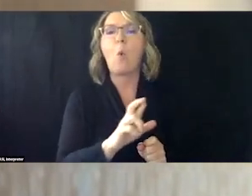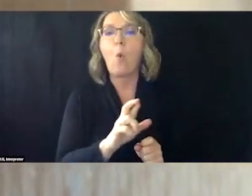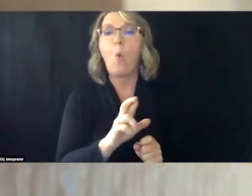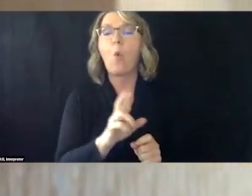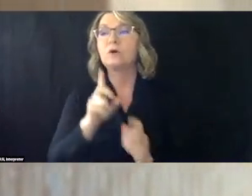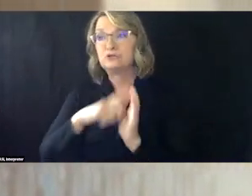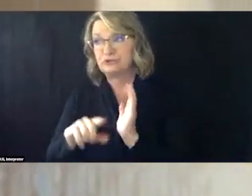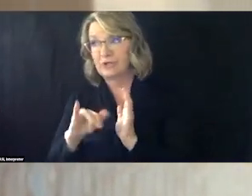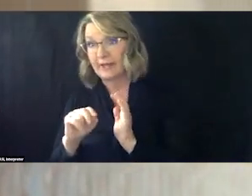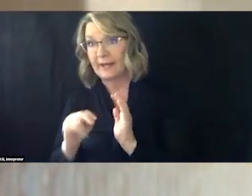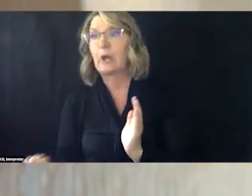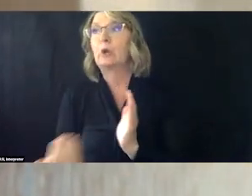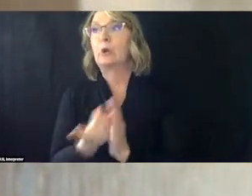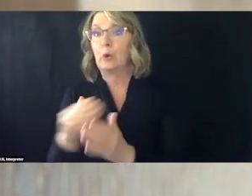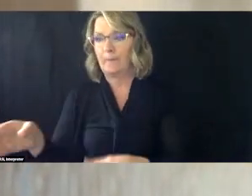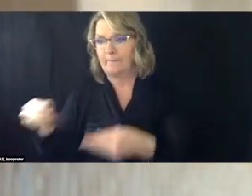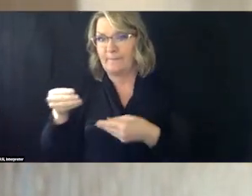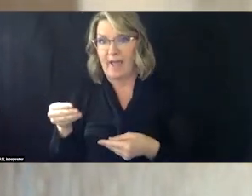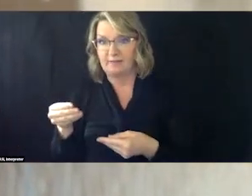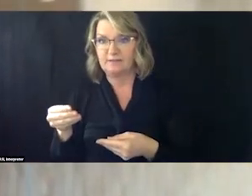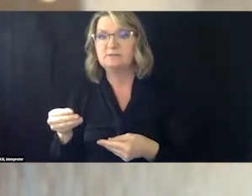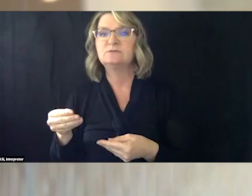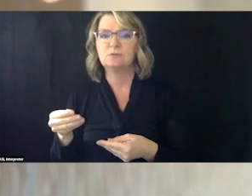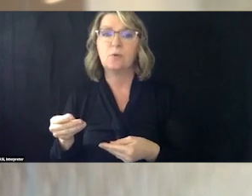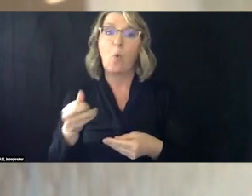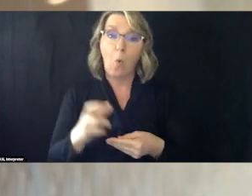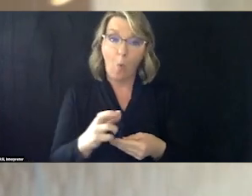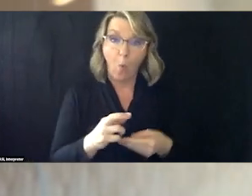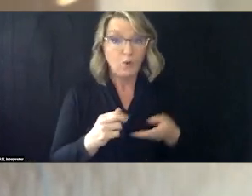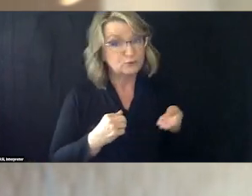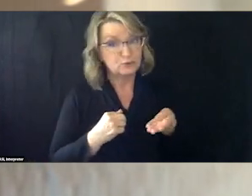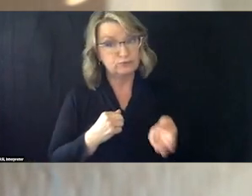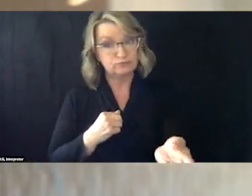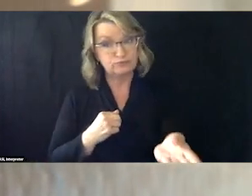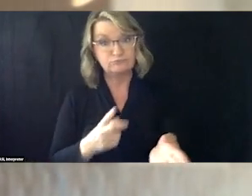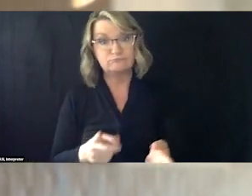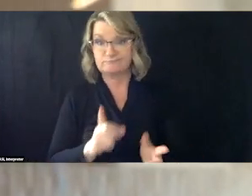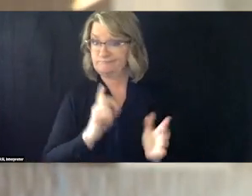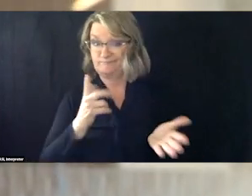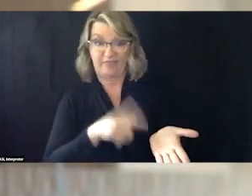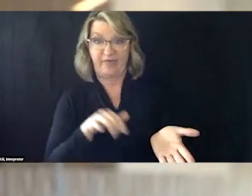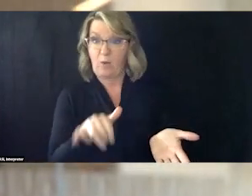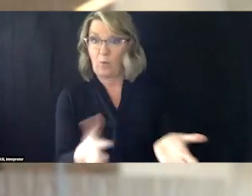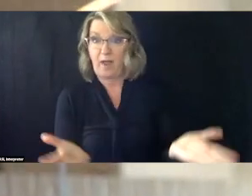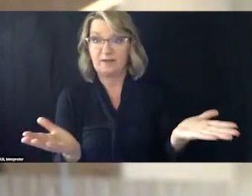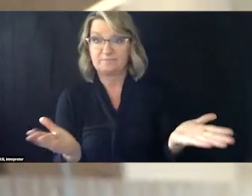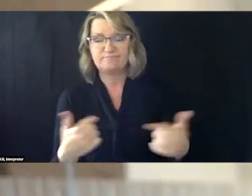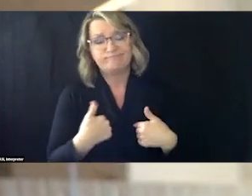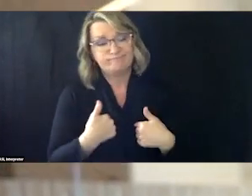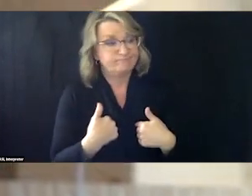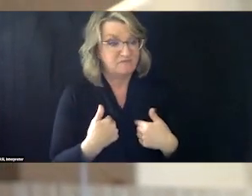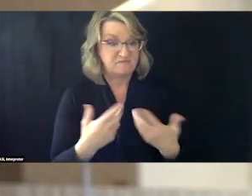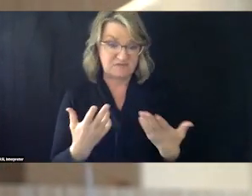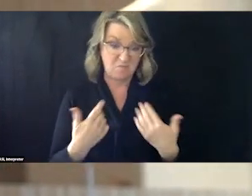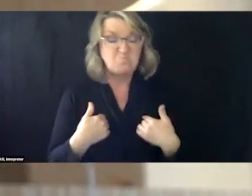check and get a new ballot and re-vote the ballot or to cast the ballot as is so if they decided oh